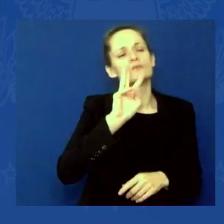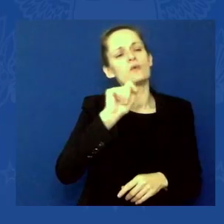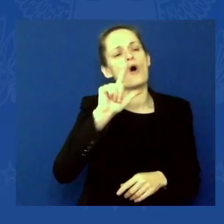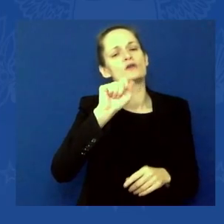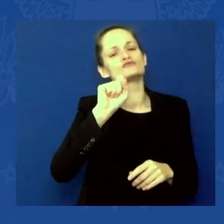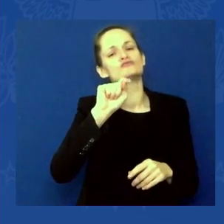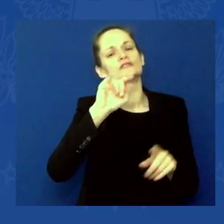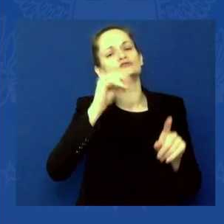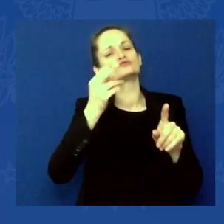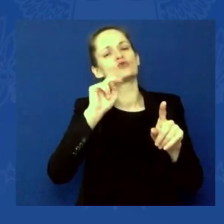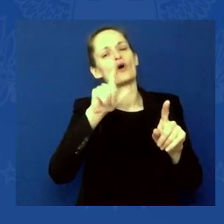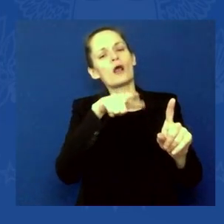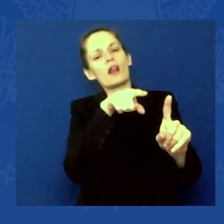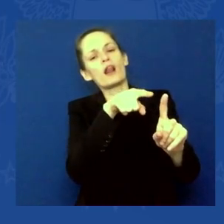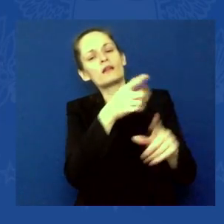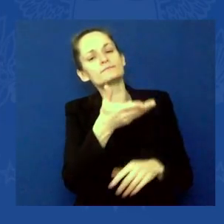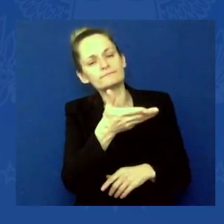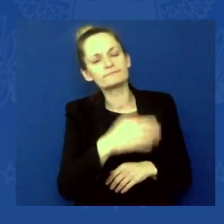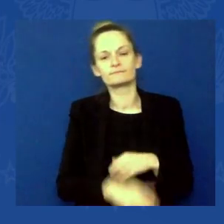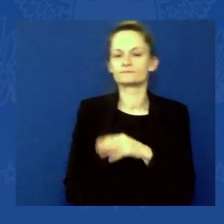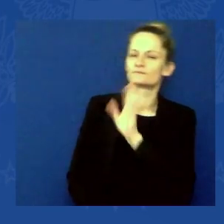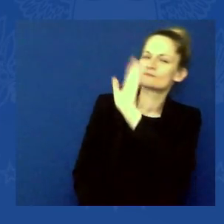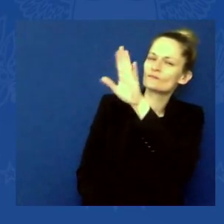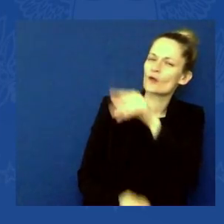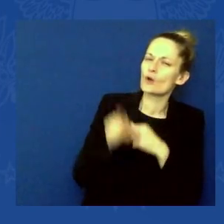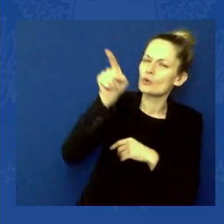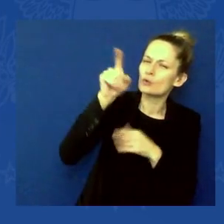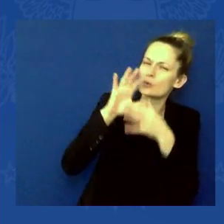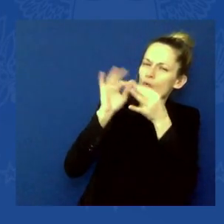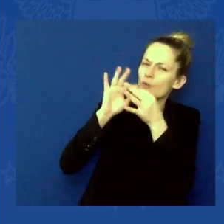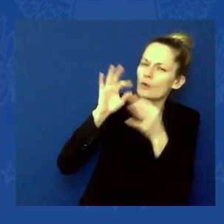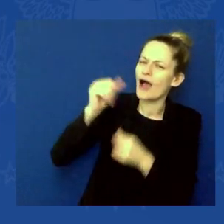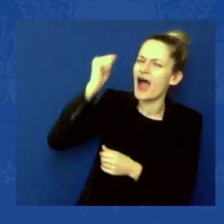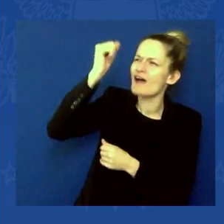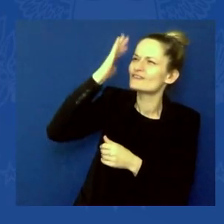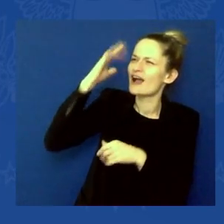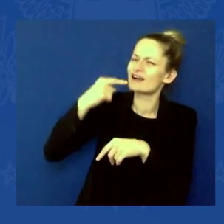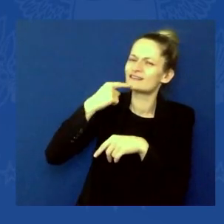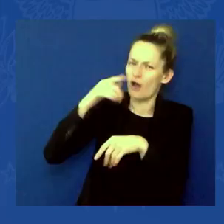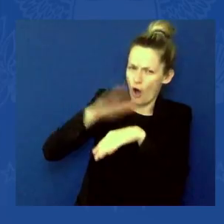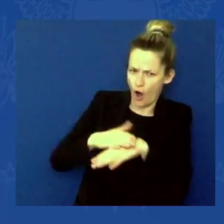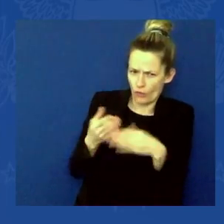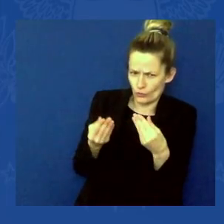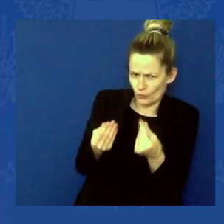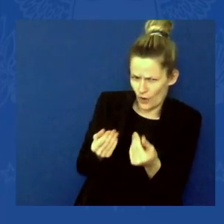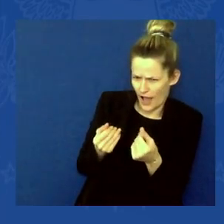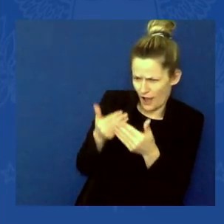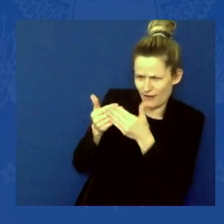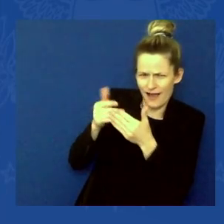are still having trouble getting to the airport. Some say they feel abandoned by the U.S. U.S. embassy staff still haven't --